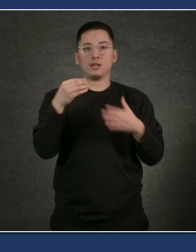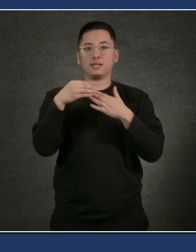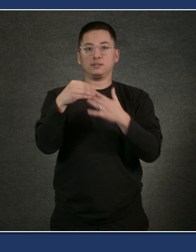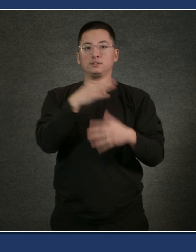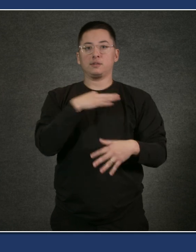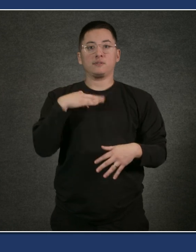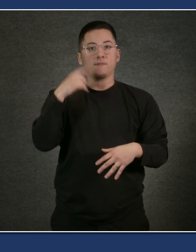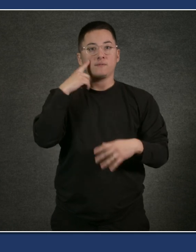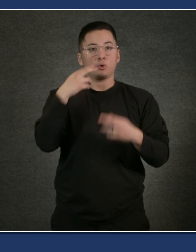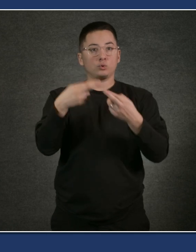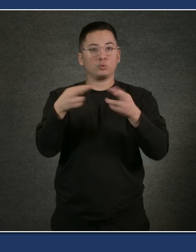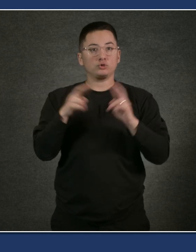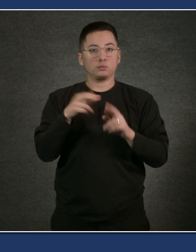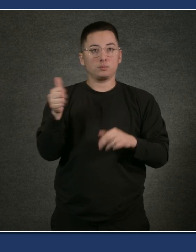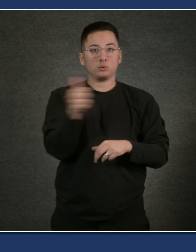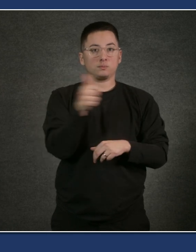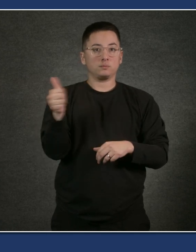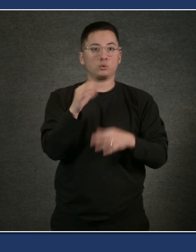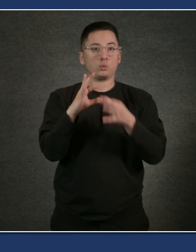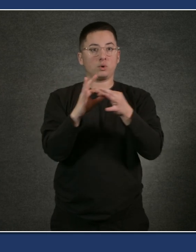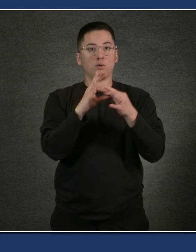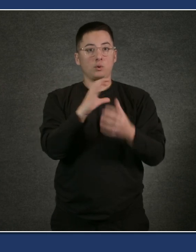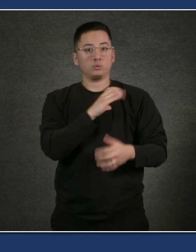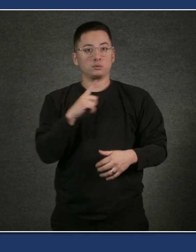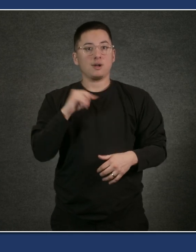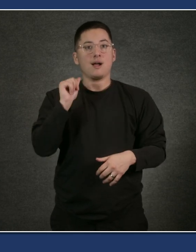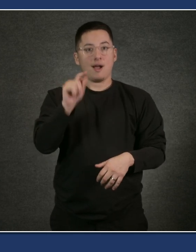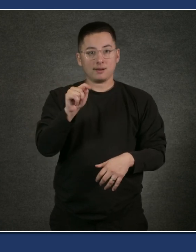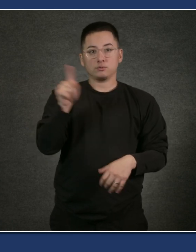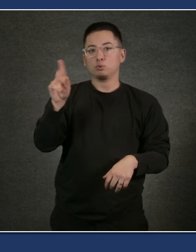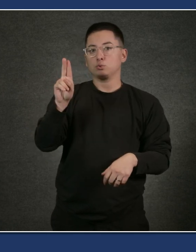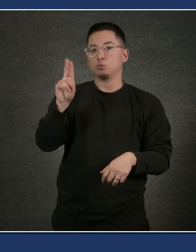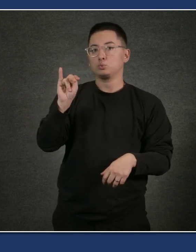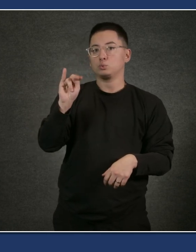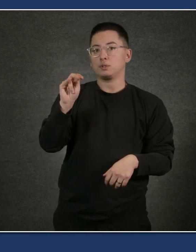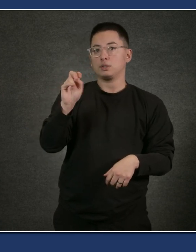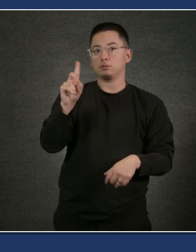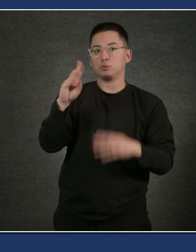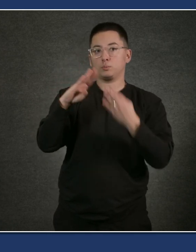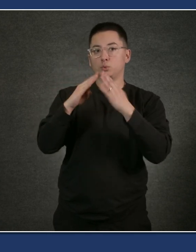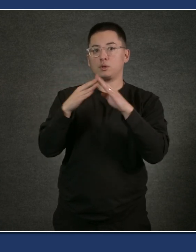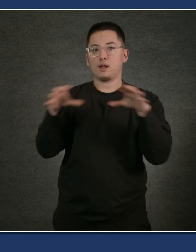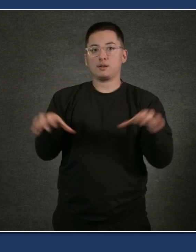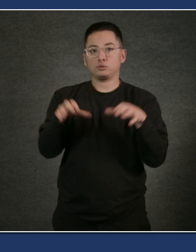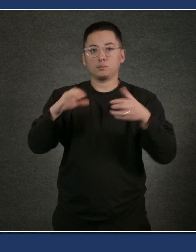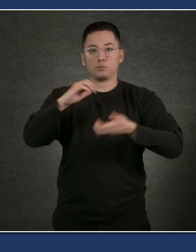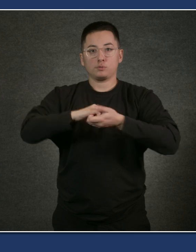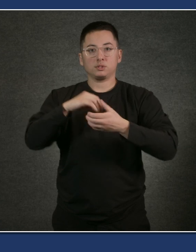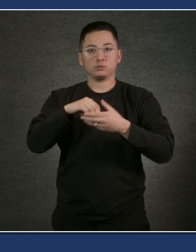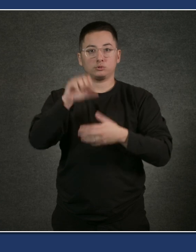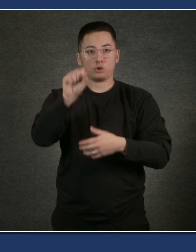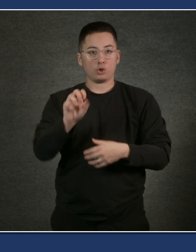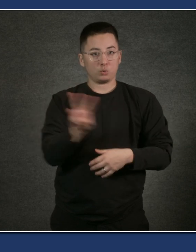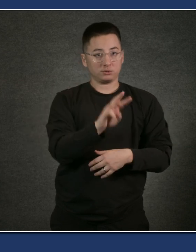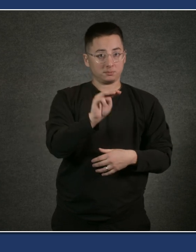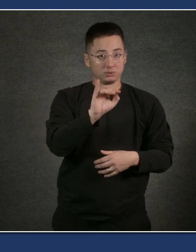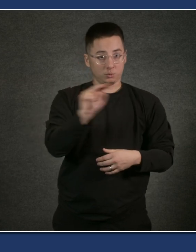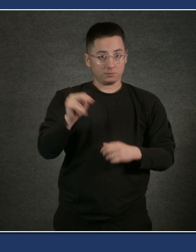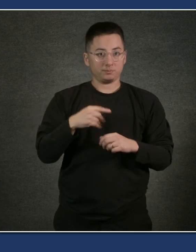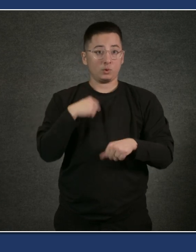for the Regional Transportation Coordinating Council at United Community Action Partnership in Southwest Minnesota.